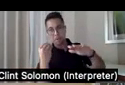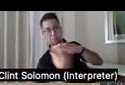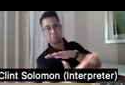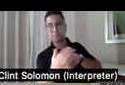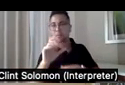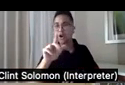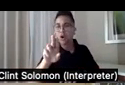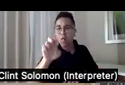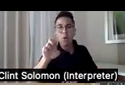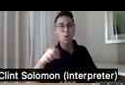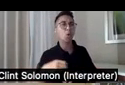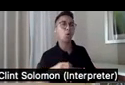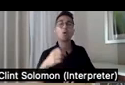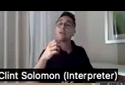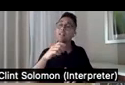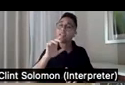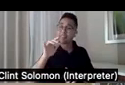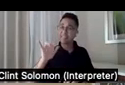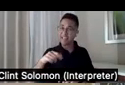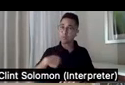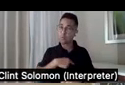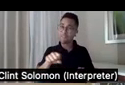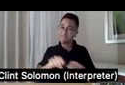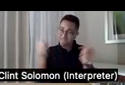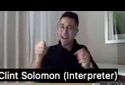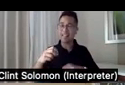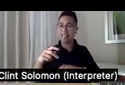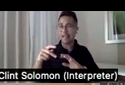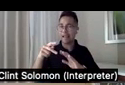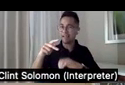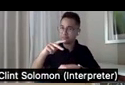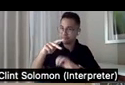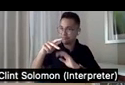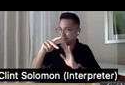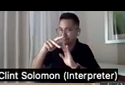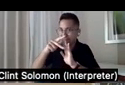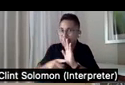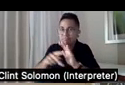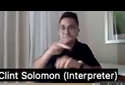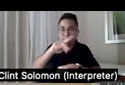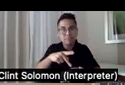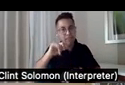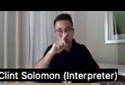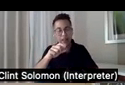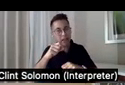or we violate the principles that really ground self-determination and one of the ways we also